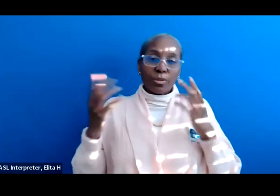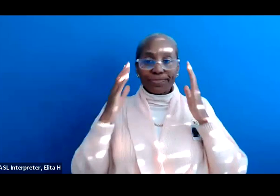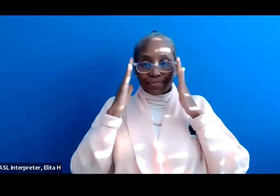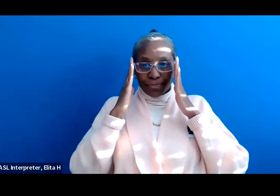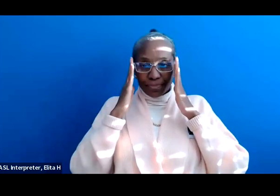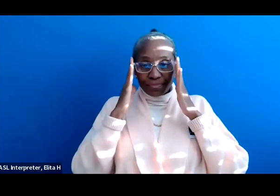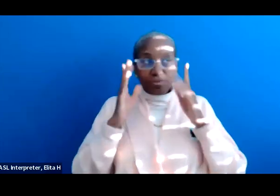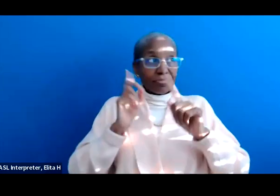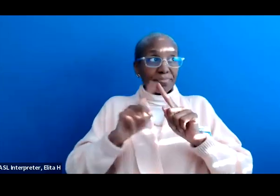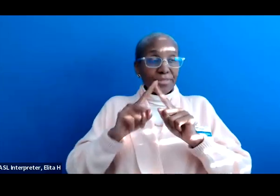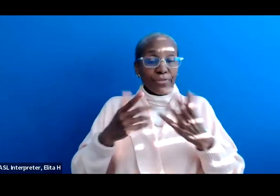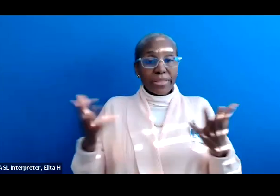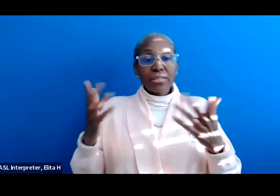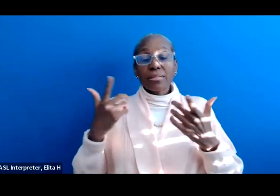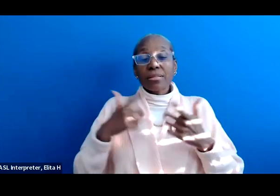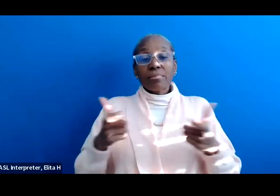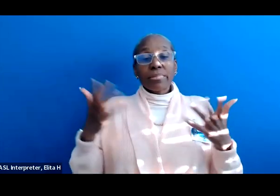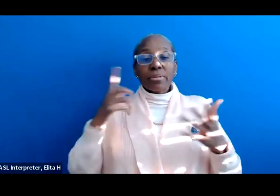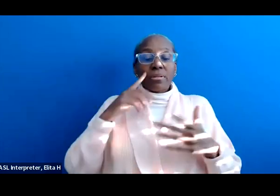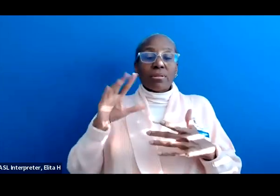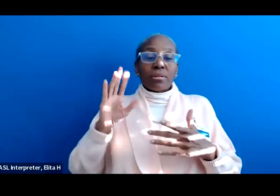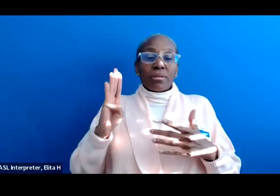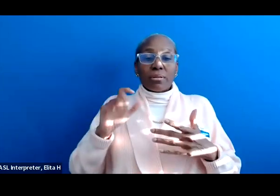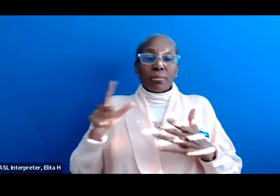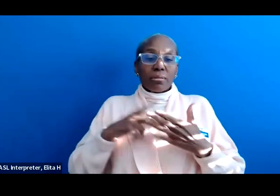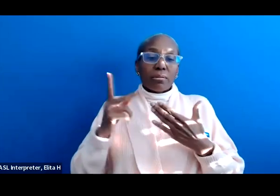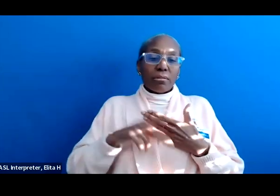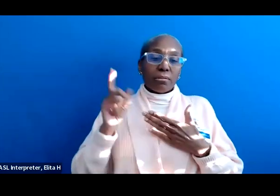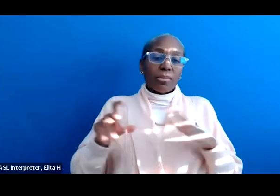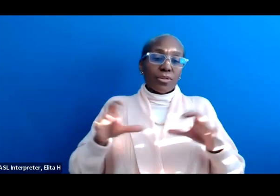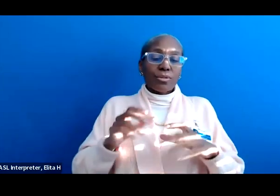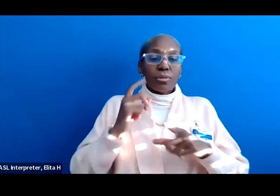There's all these things. The big thing for the bowel program is you have to do it on a routine basis.